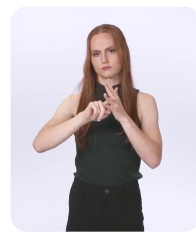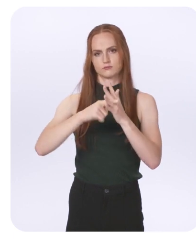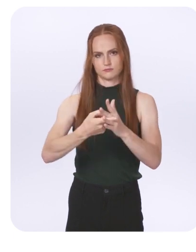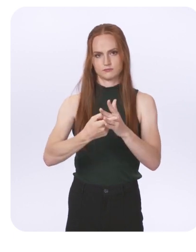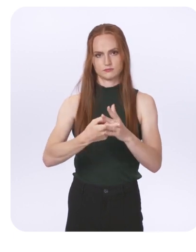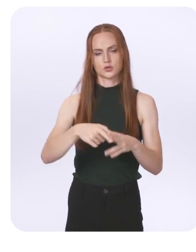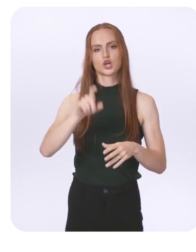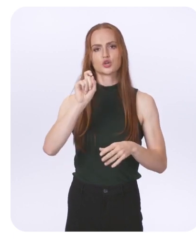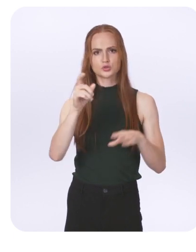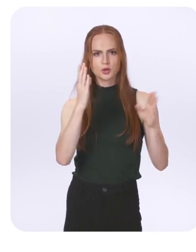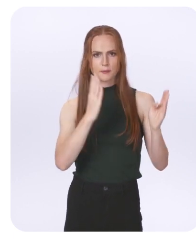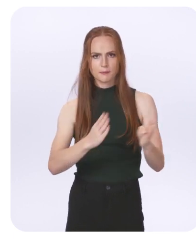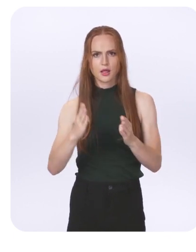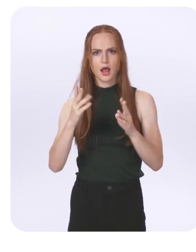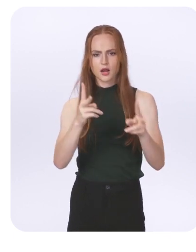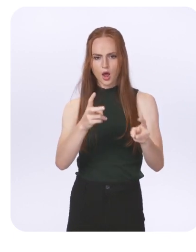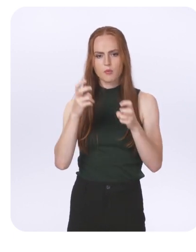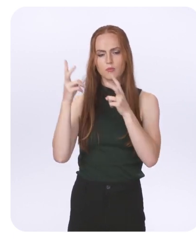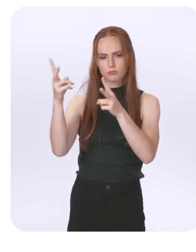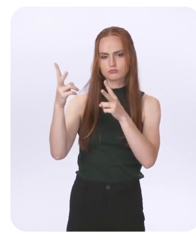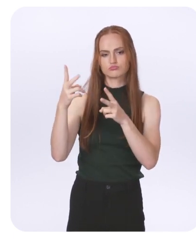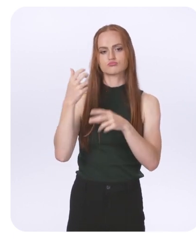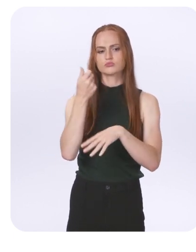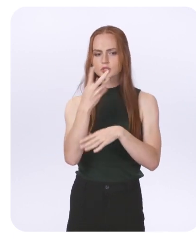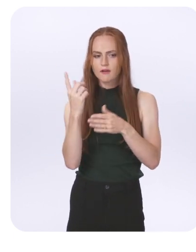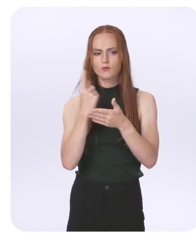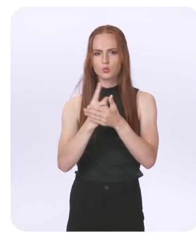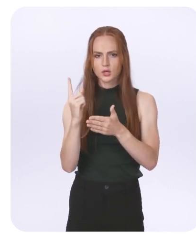or descriptions are required to set up a pre-launch listing.